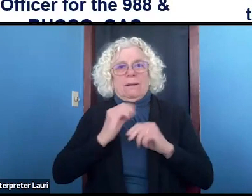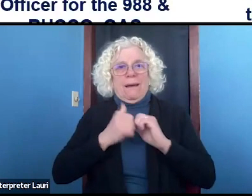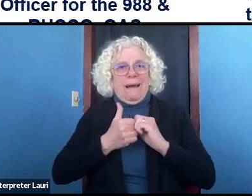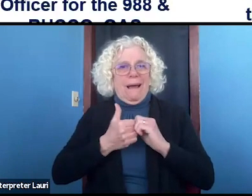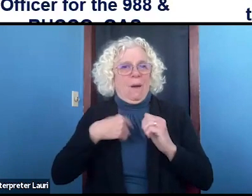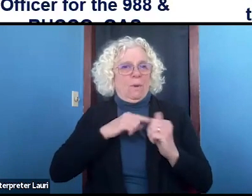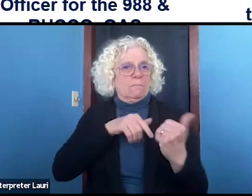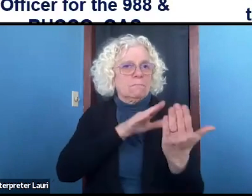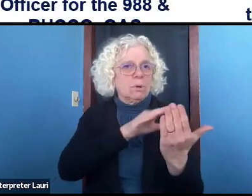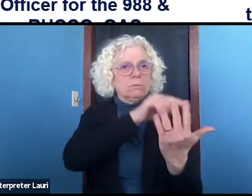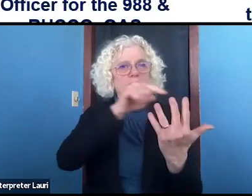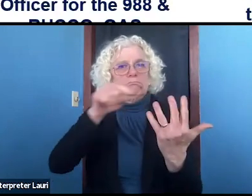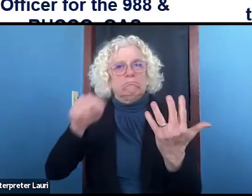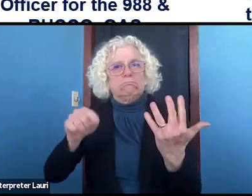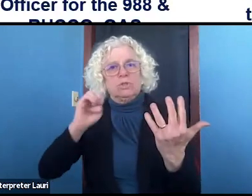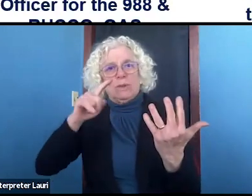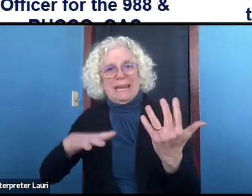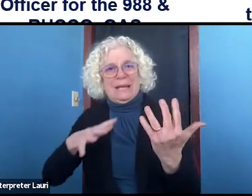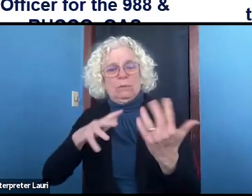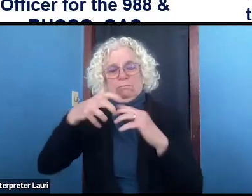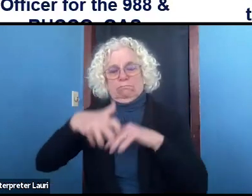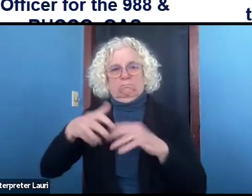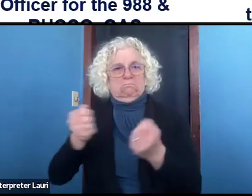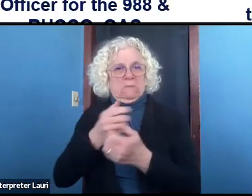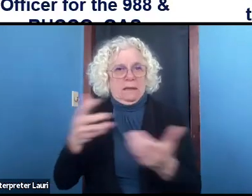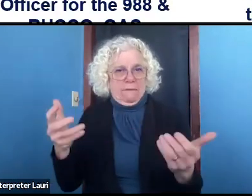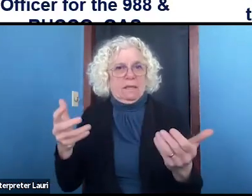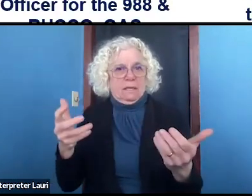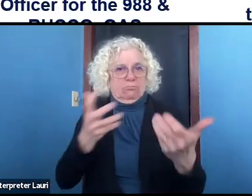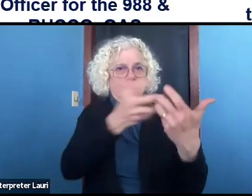to embed equity throughout the crisis system nationally.